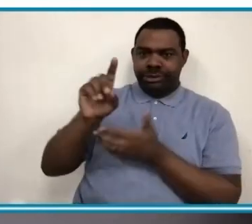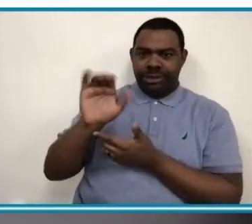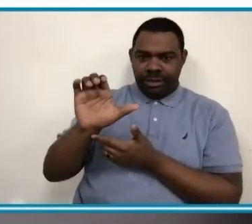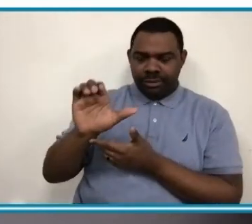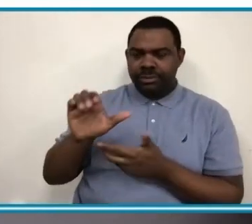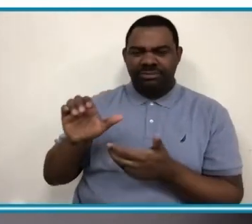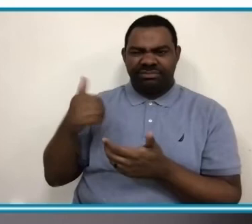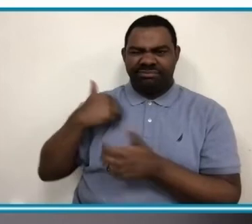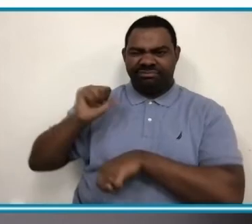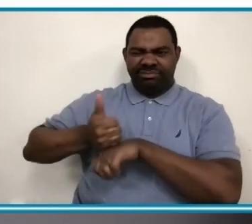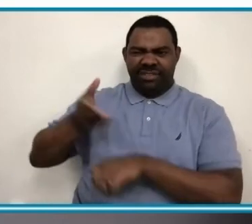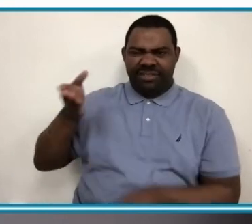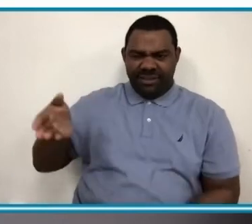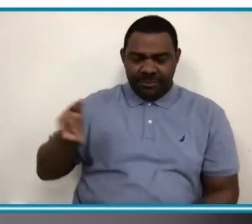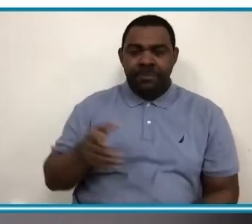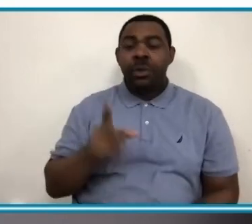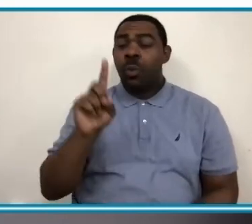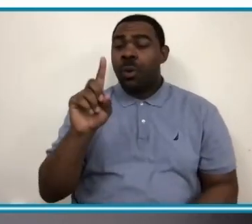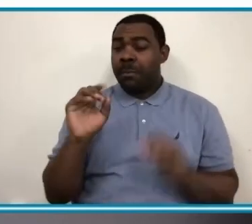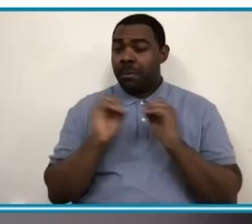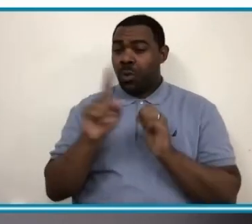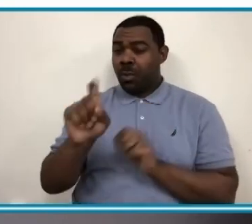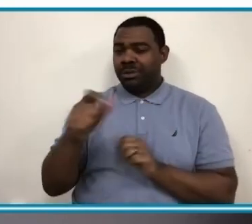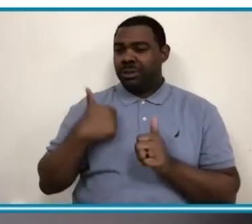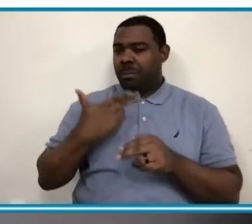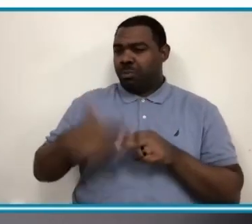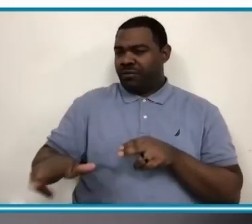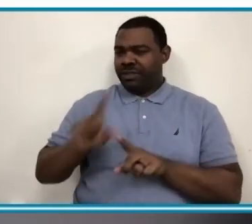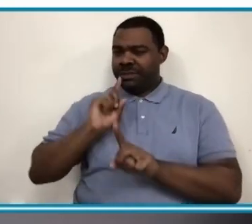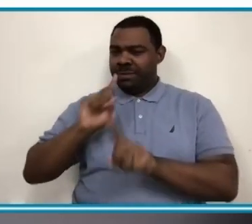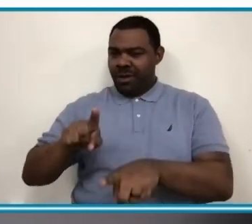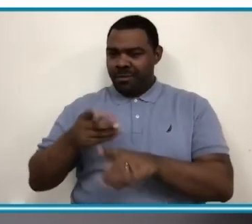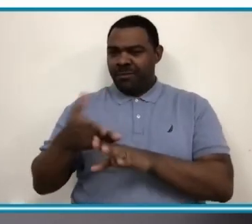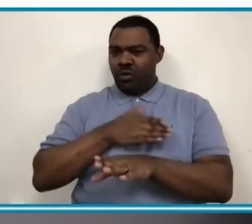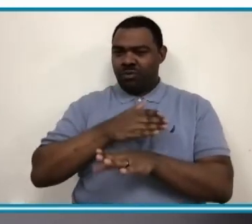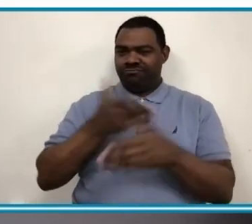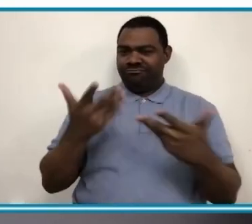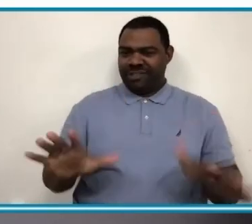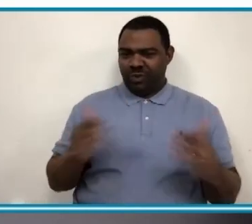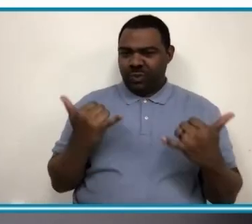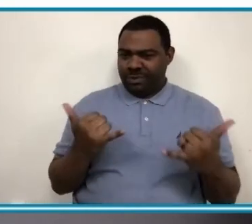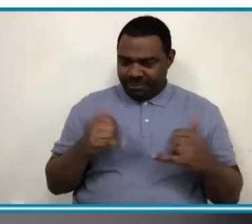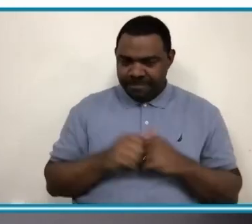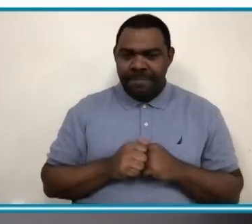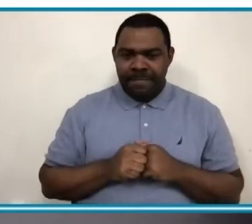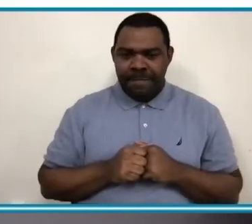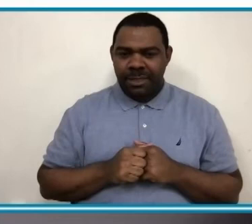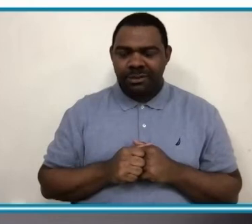There's one more question that I will briefly respond to before we wrap up here and close for the day.